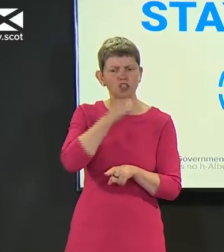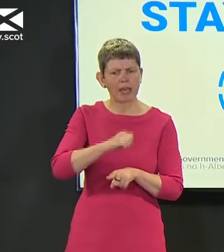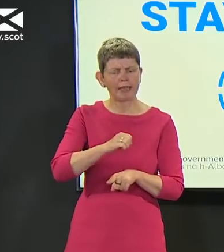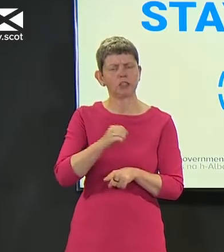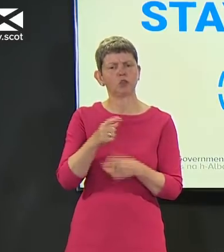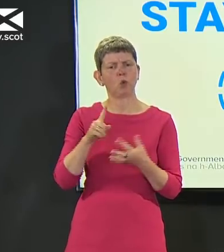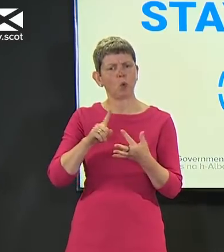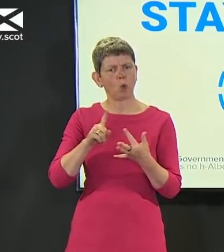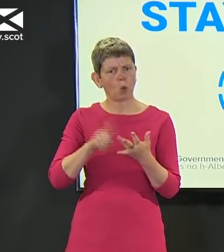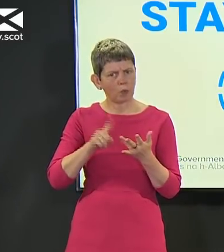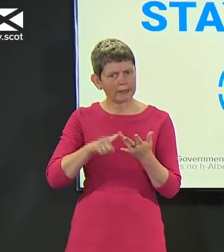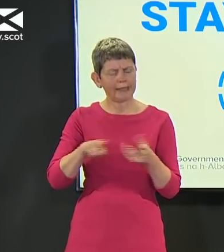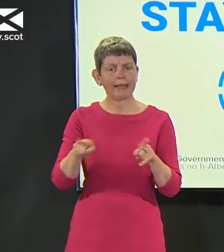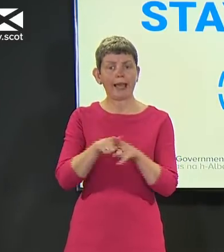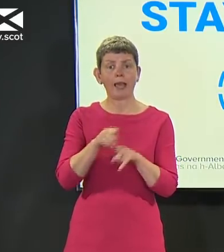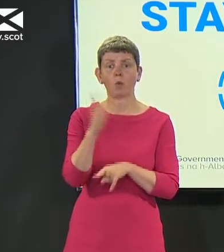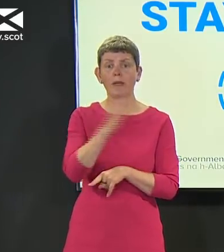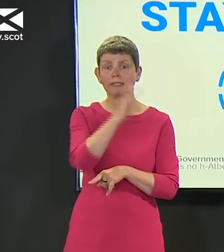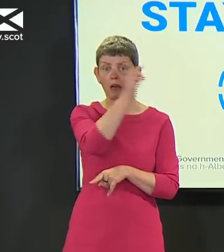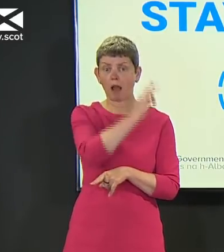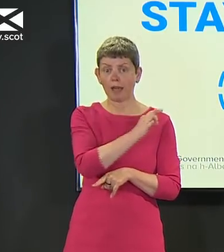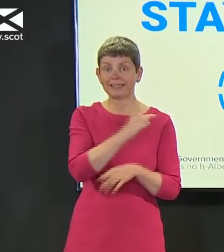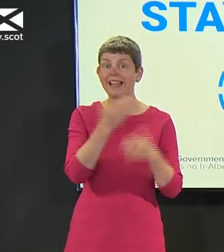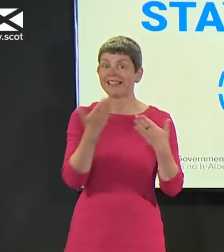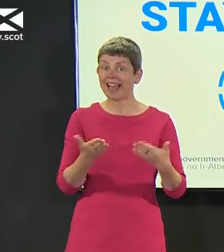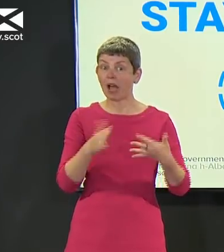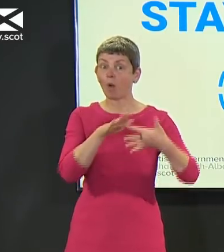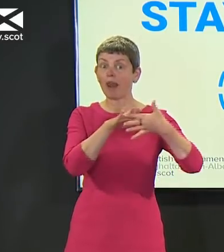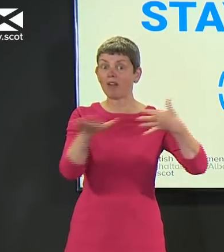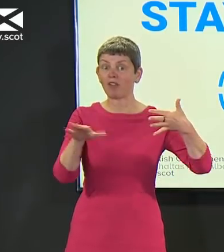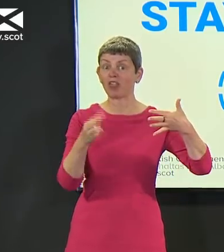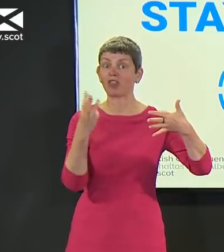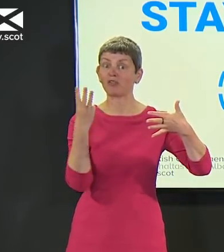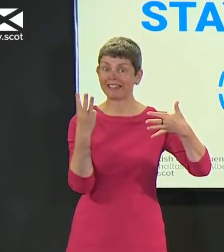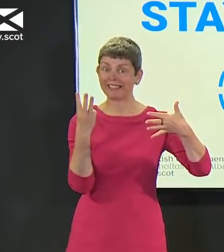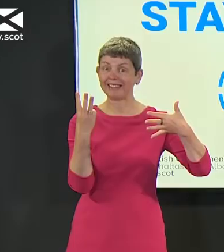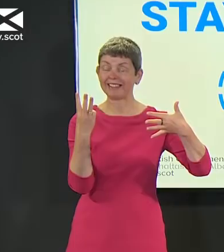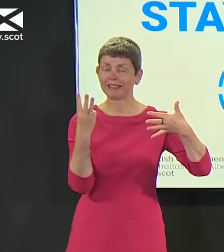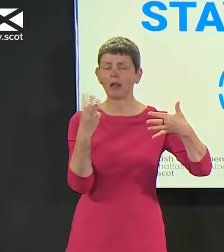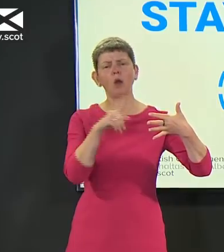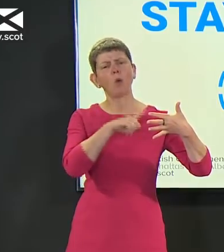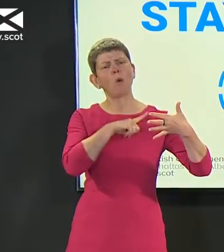are already in level three that partly reflects the fact that they have had lower rates of